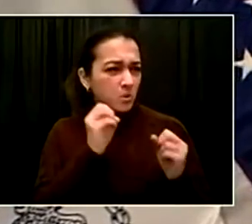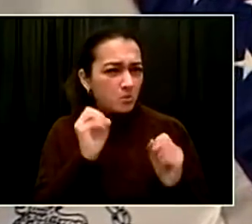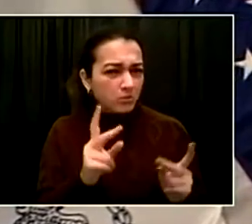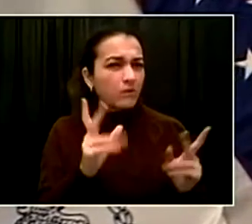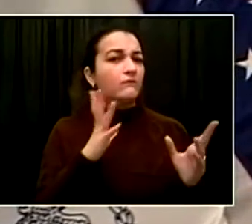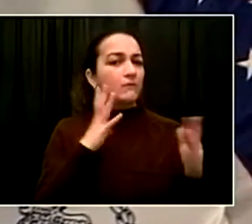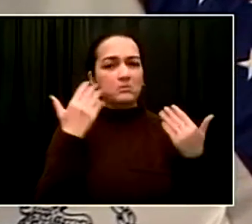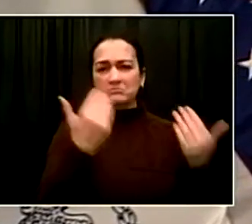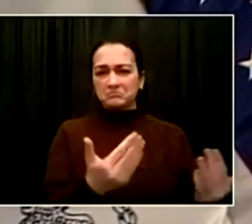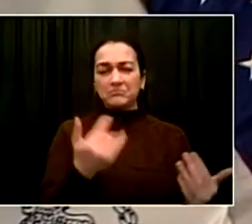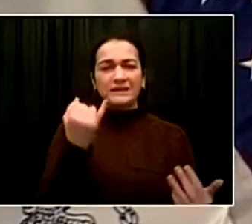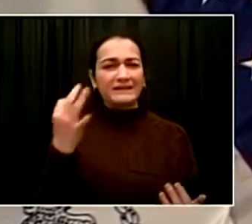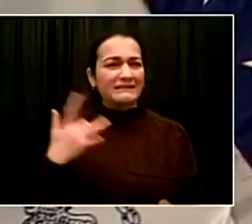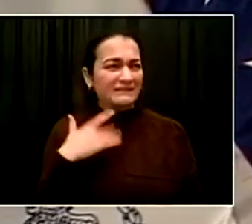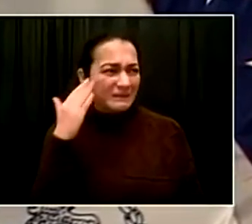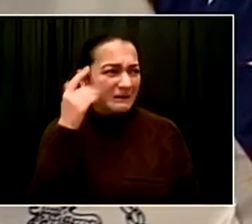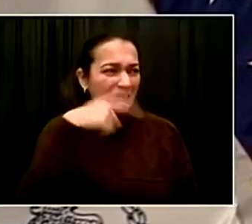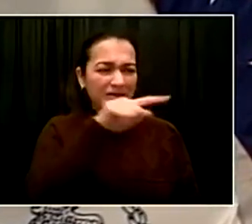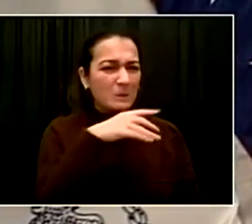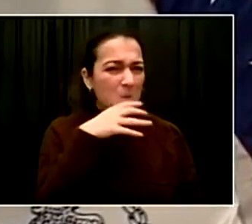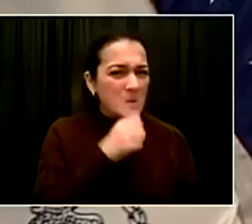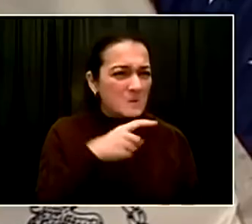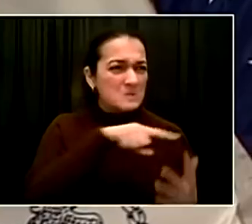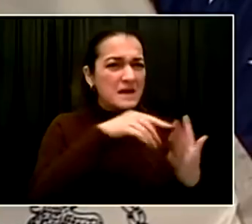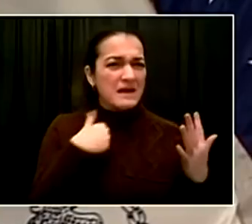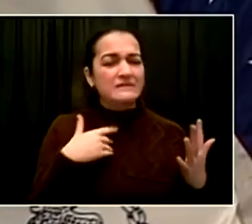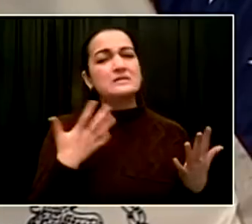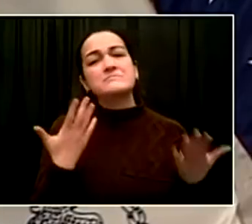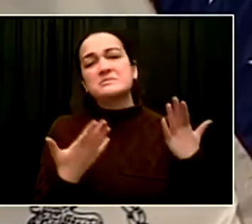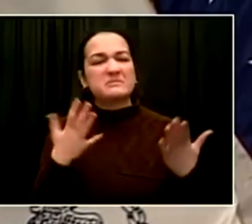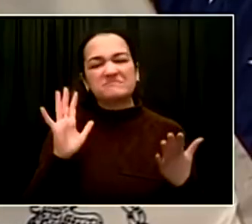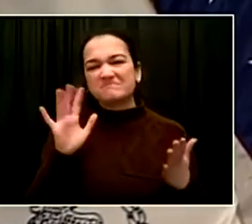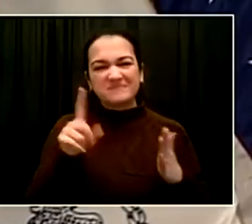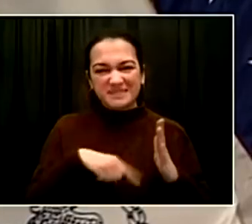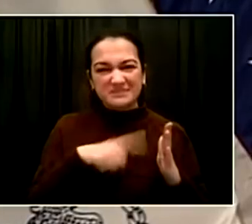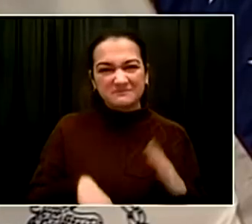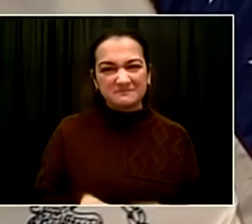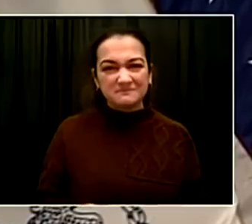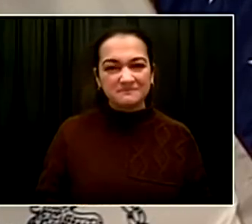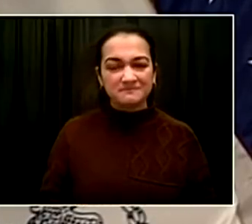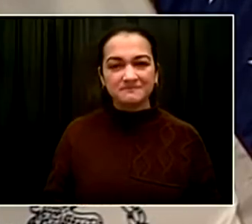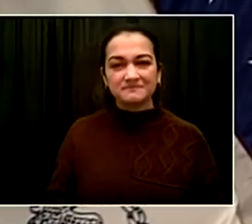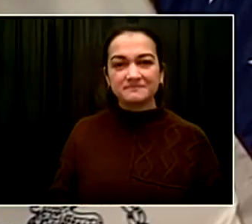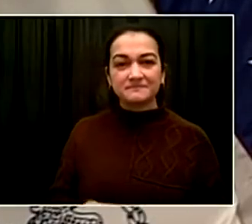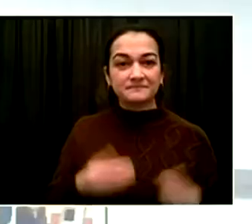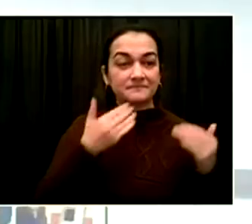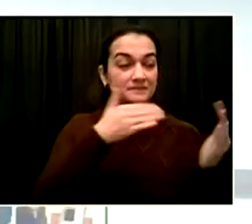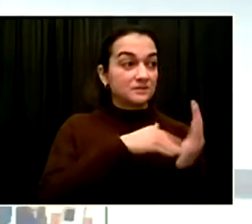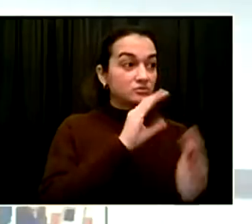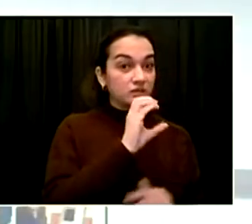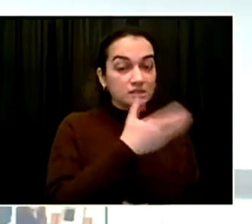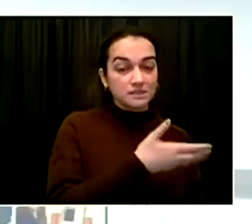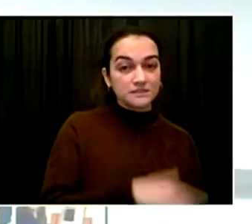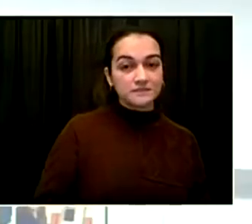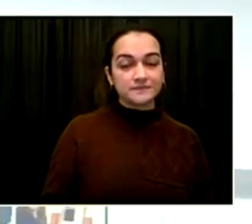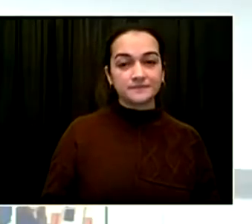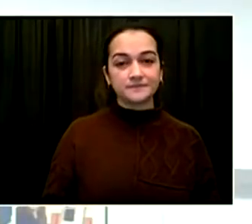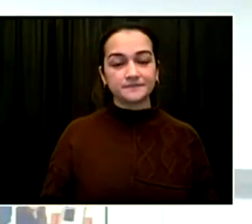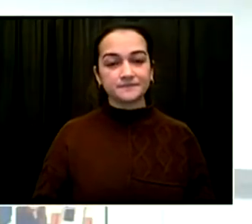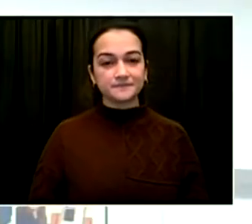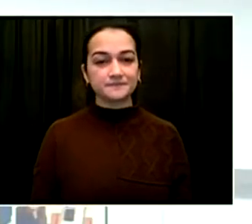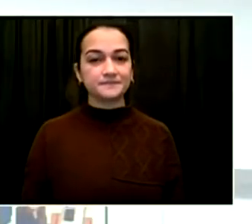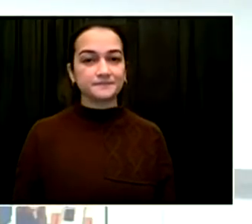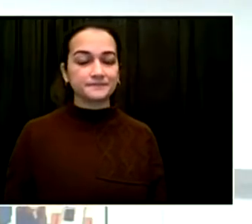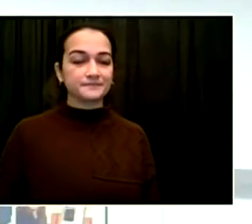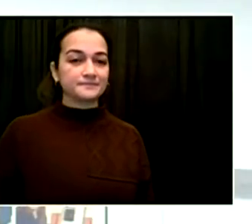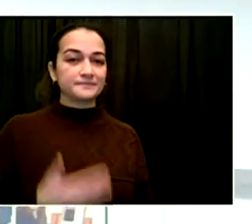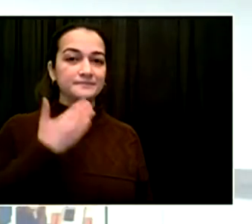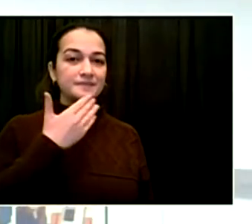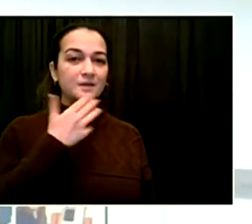WITH THE MOST VACCINATED AND